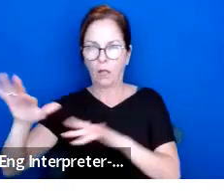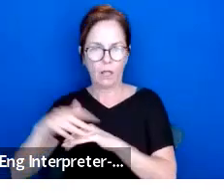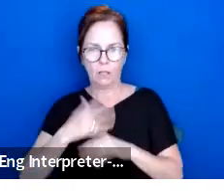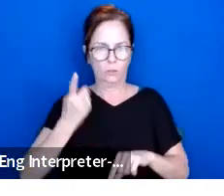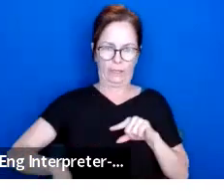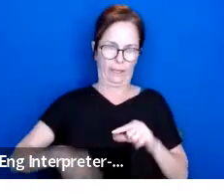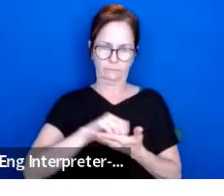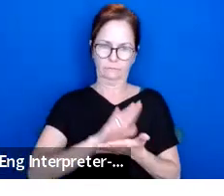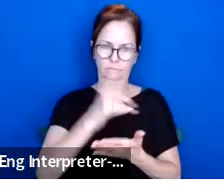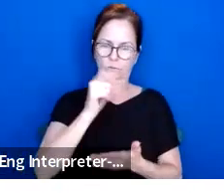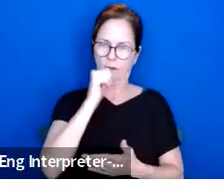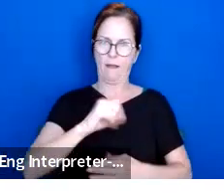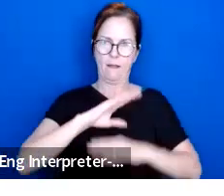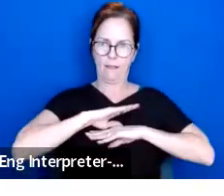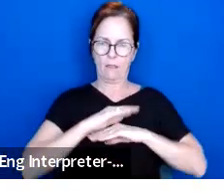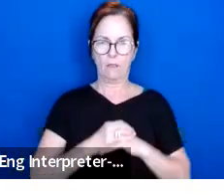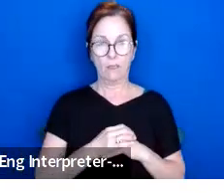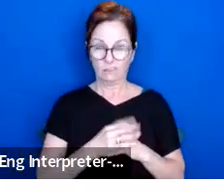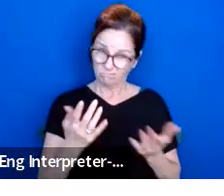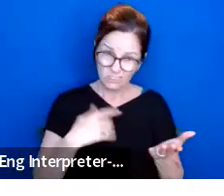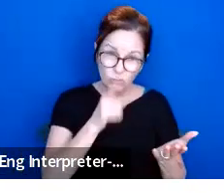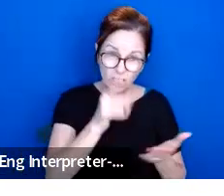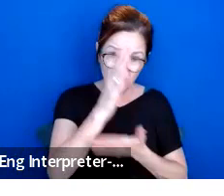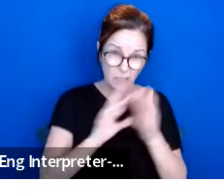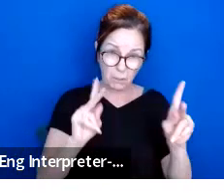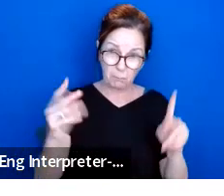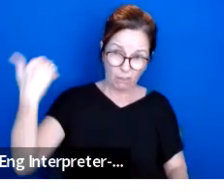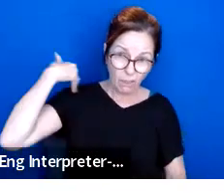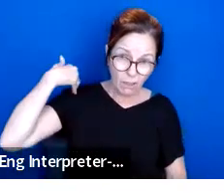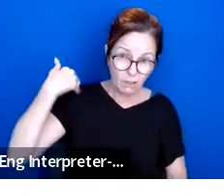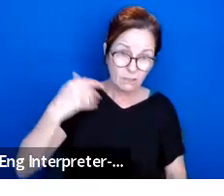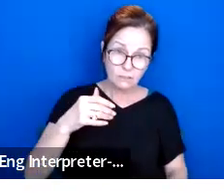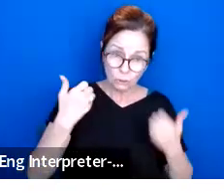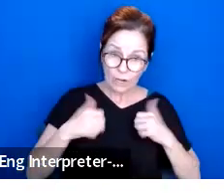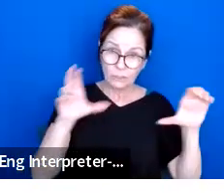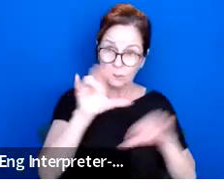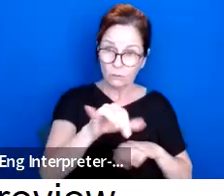And yes, some folks have unfortunately tried to do that as well, which is why it's on this list.